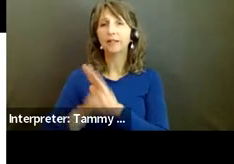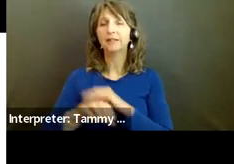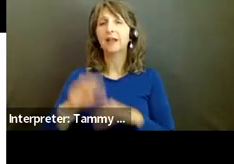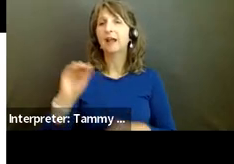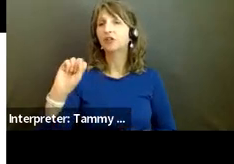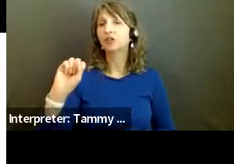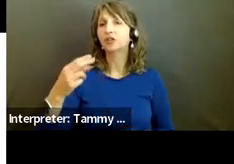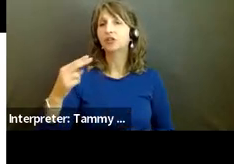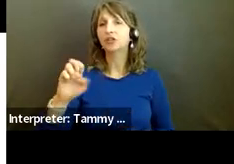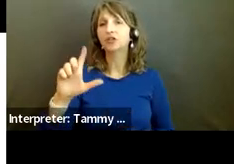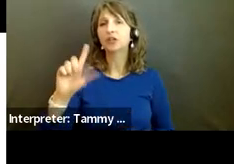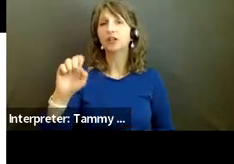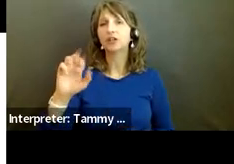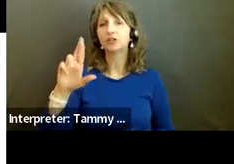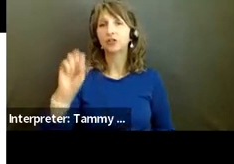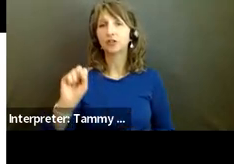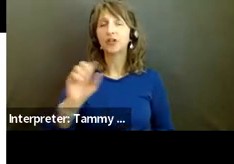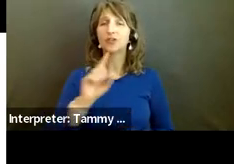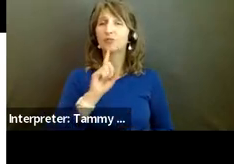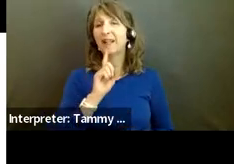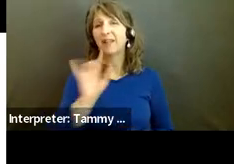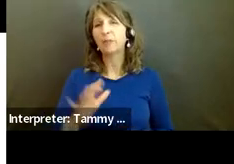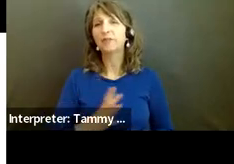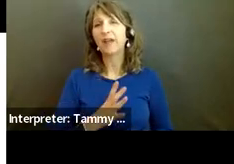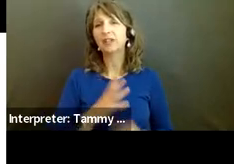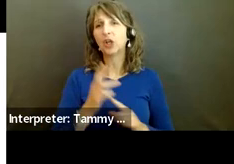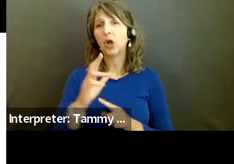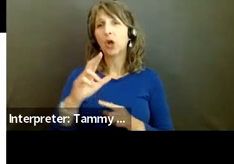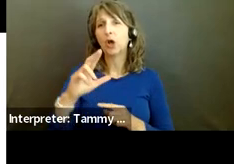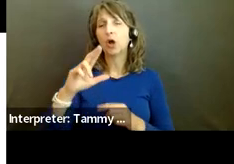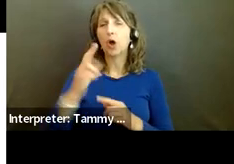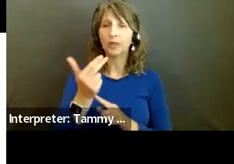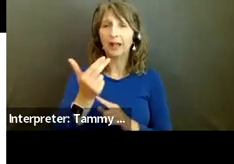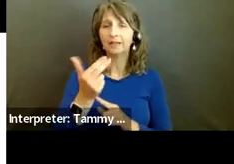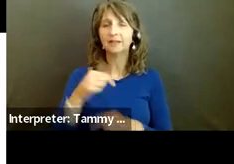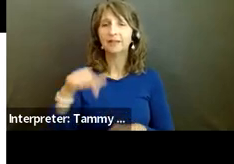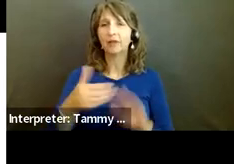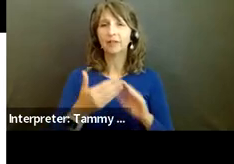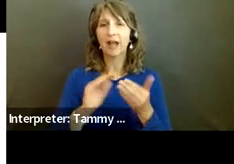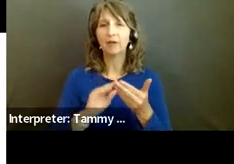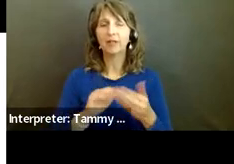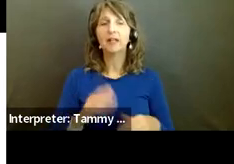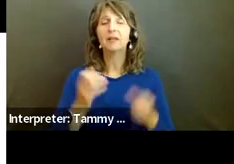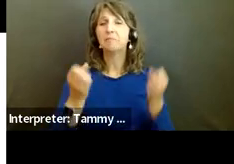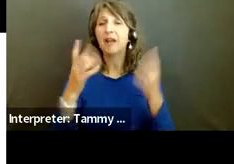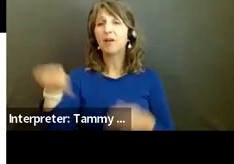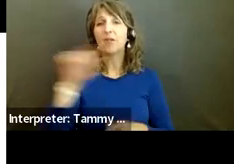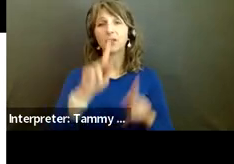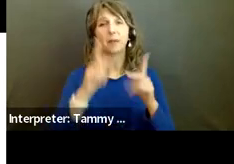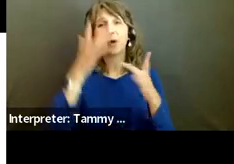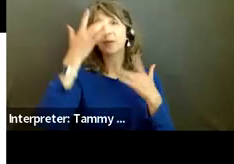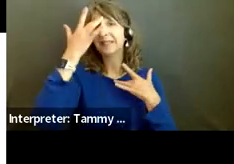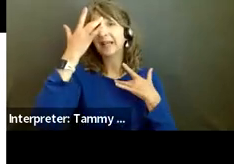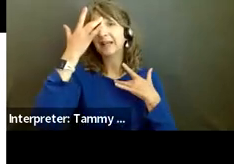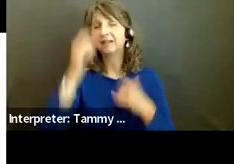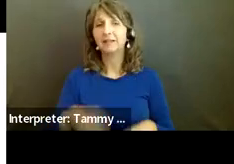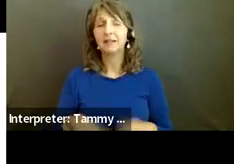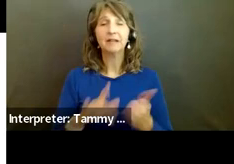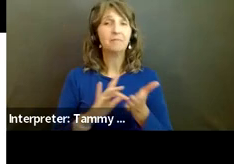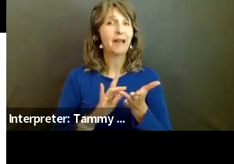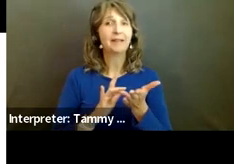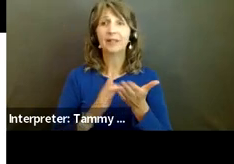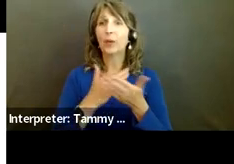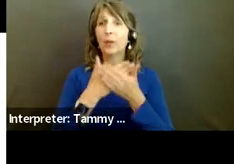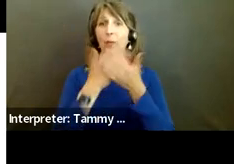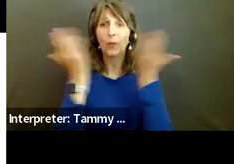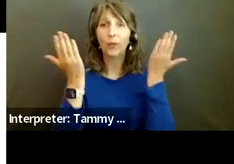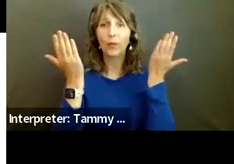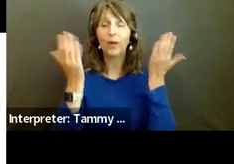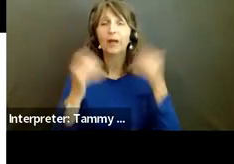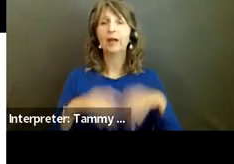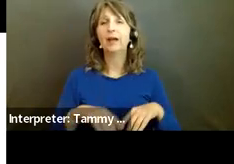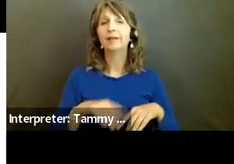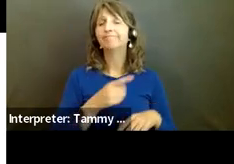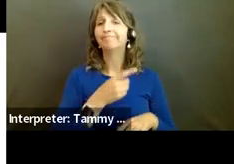Nevertheless, we had 14,000 additional people, many of whom were very sick, many of whom had no medicines and many of whom did not have any of their durable medical equipment, including walkers, mobility devices, breathing devices, oxygen, etc.